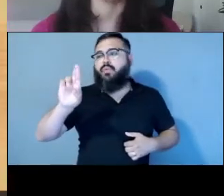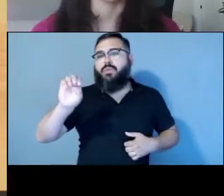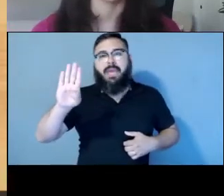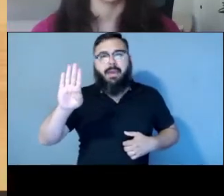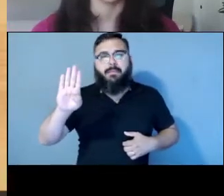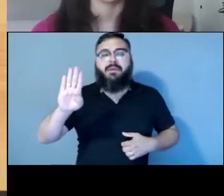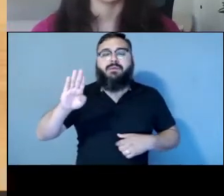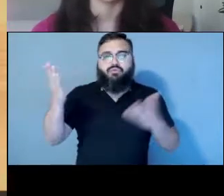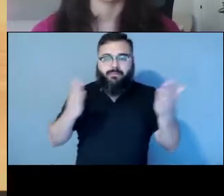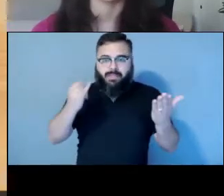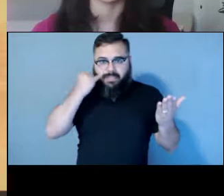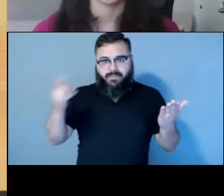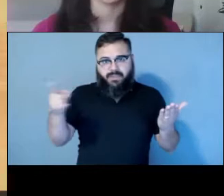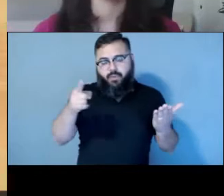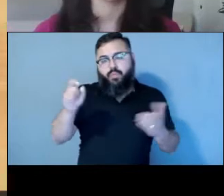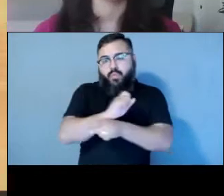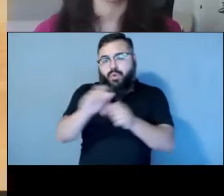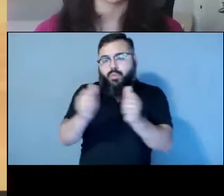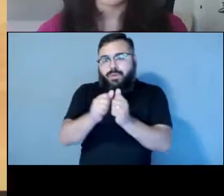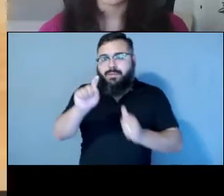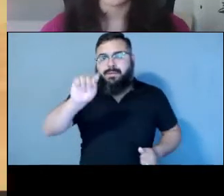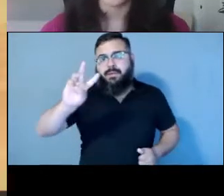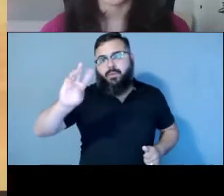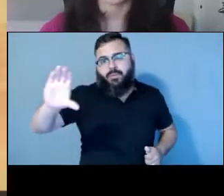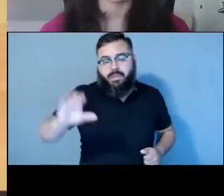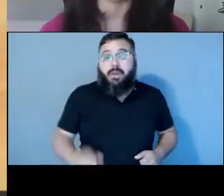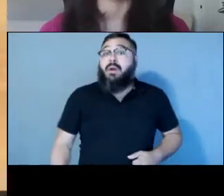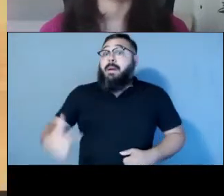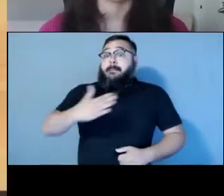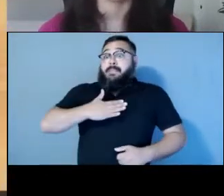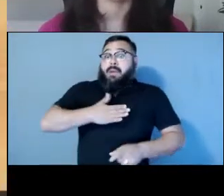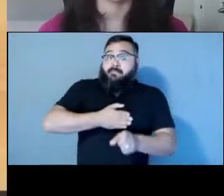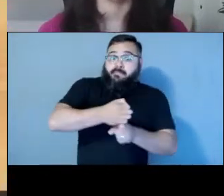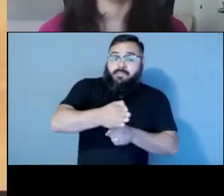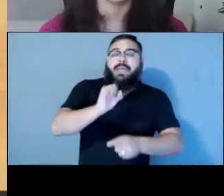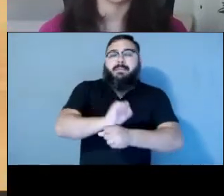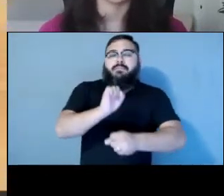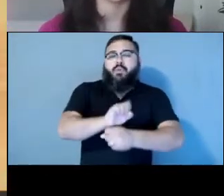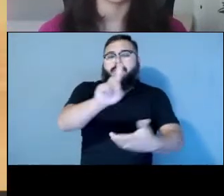if you're a client of TWC. So I deal with employment discrimination, voting,